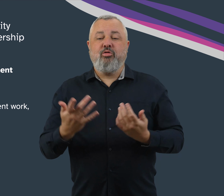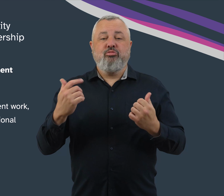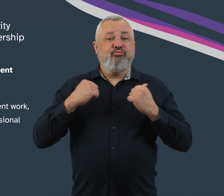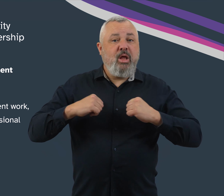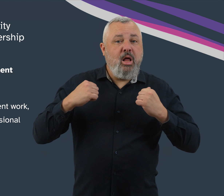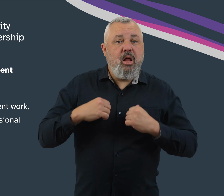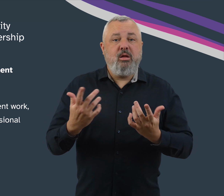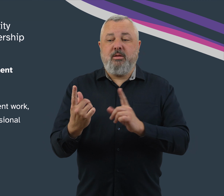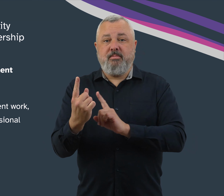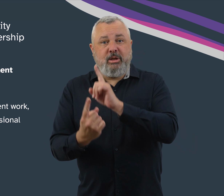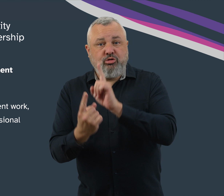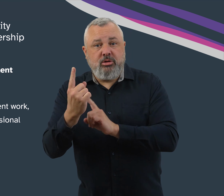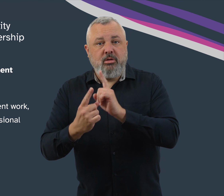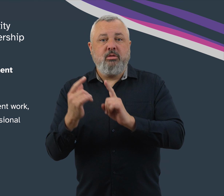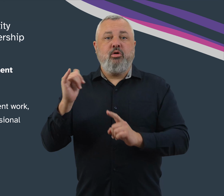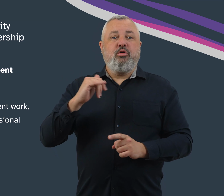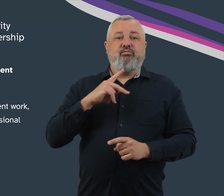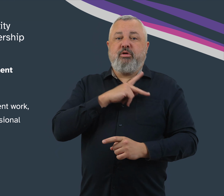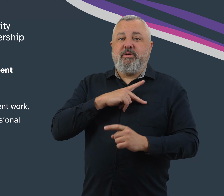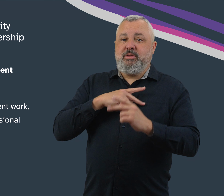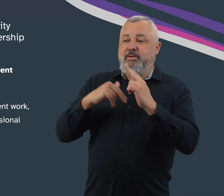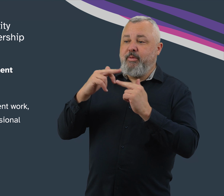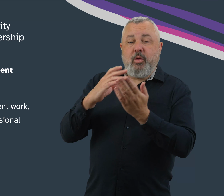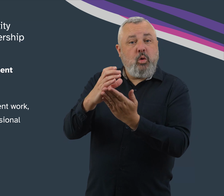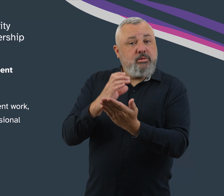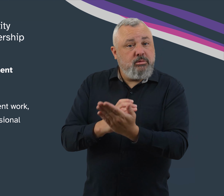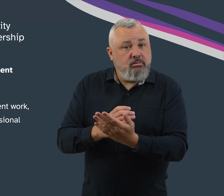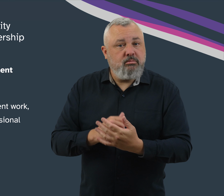training, mentoring, or professional development courses,